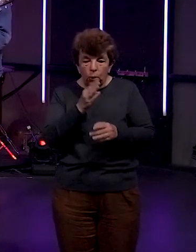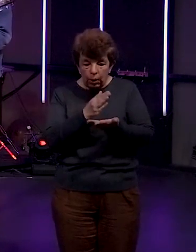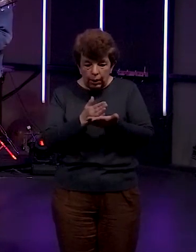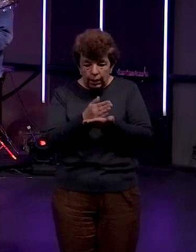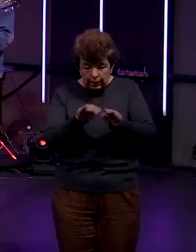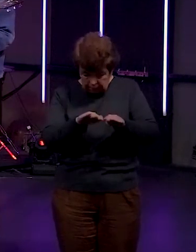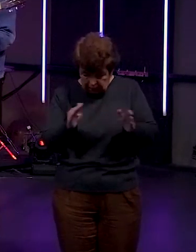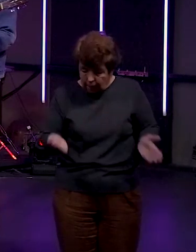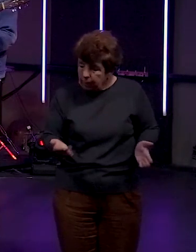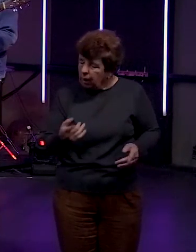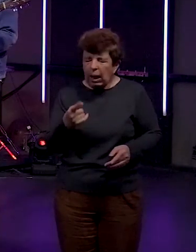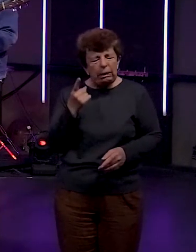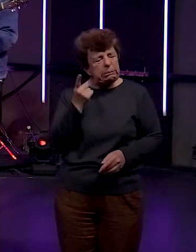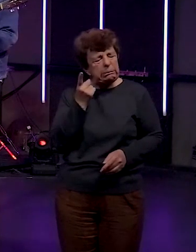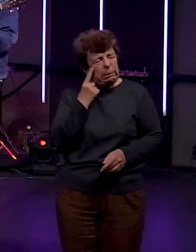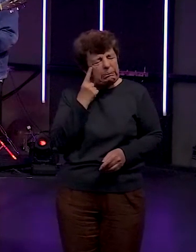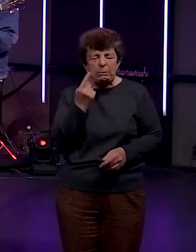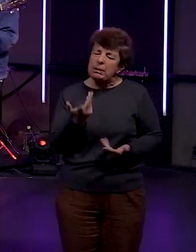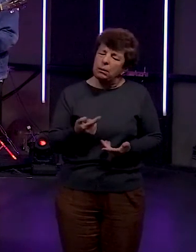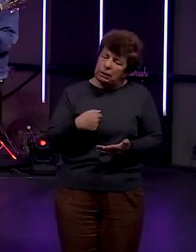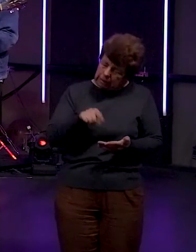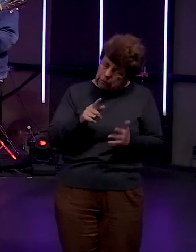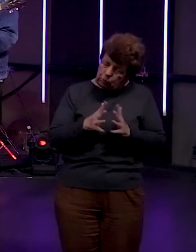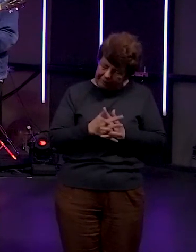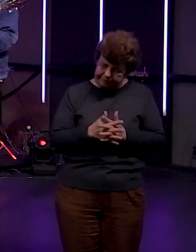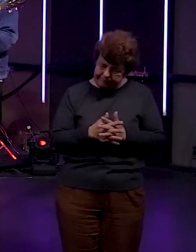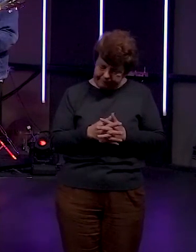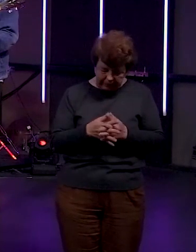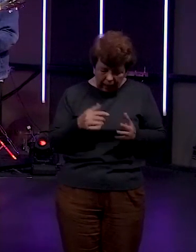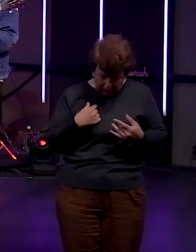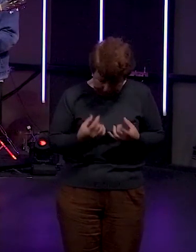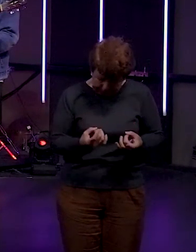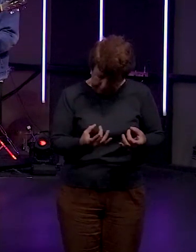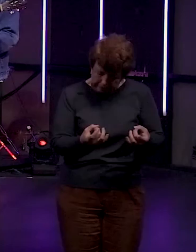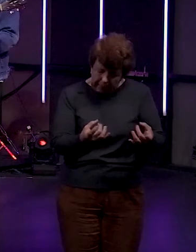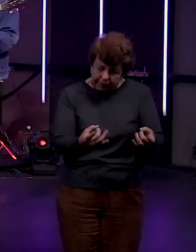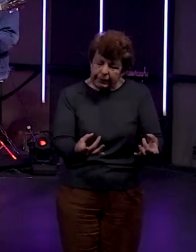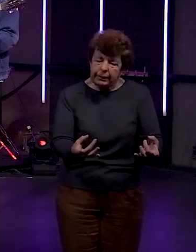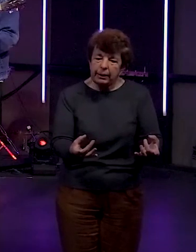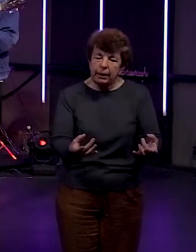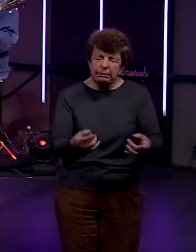I was struck during the week as I was preparing for this just reflecting on